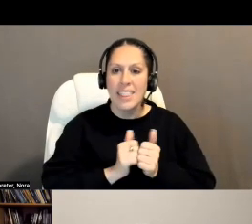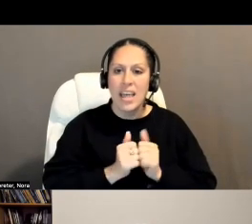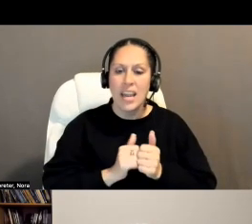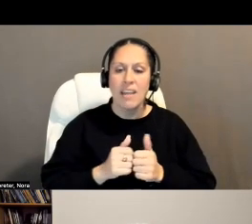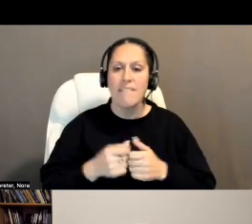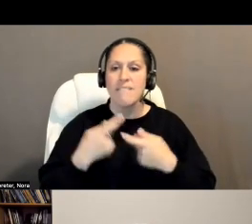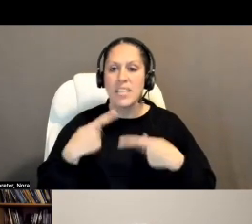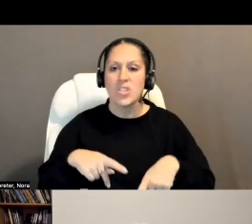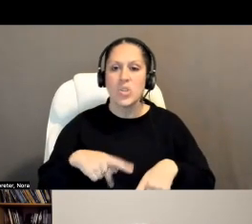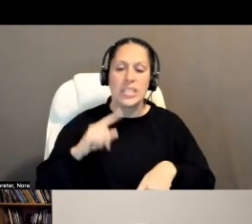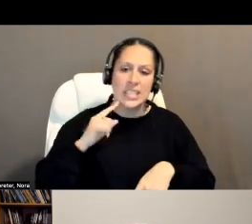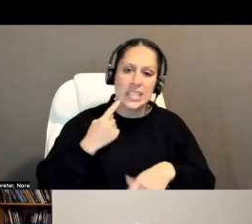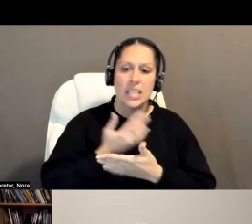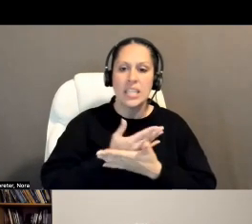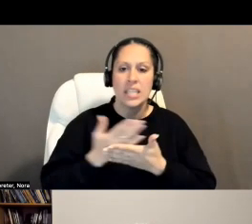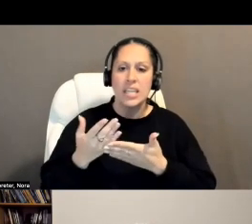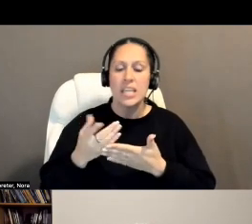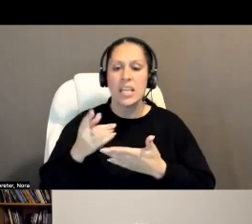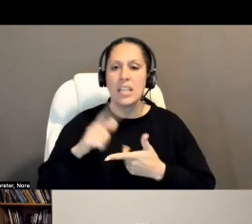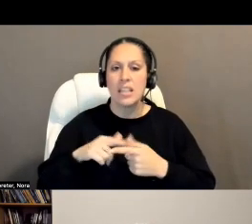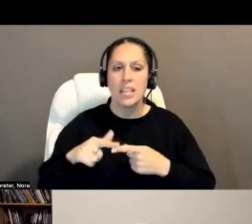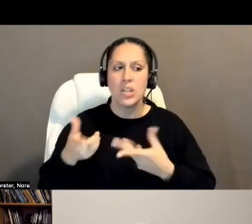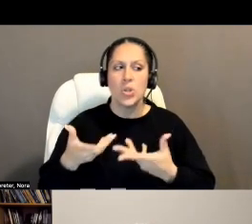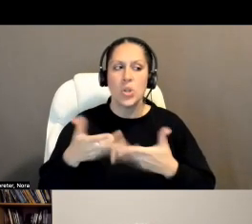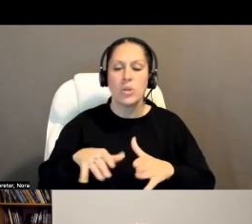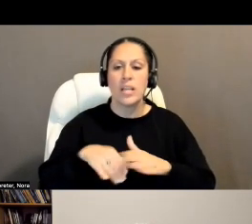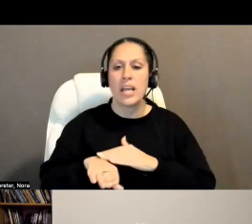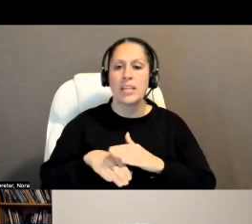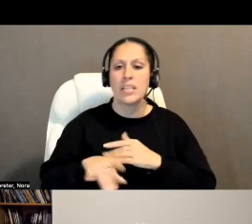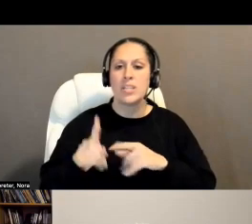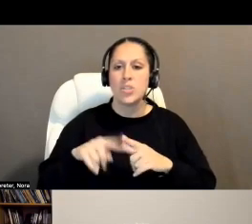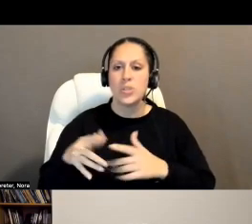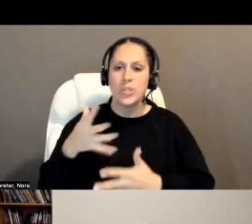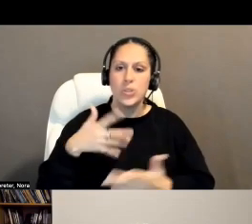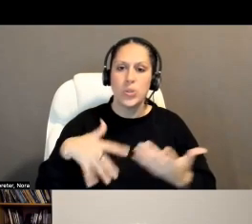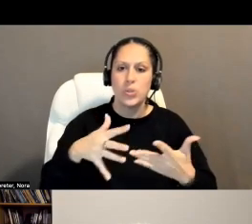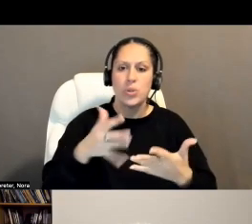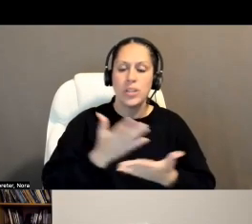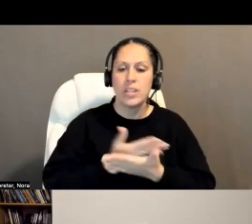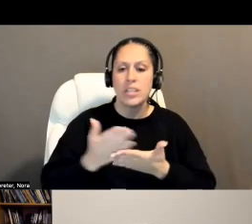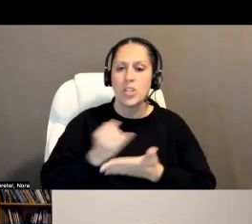activities. And, to a degree, you lose access to social stuff. And art is something that's,